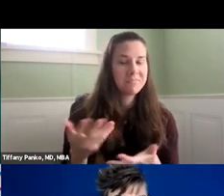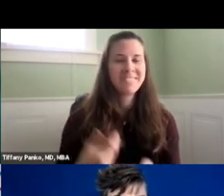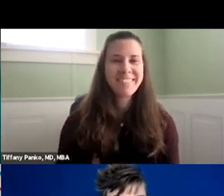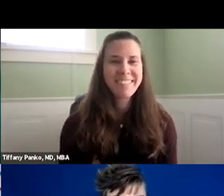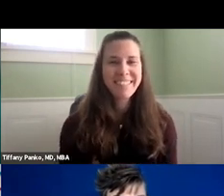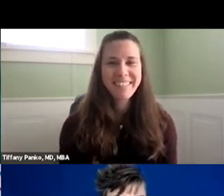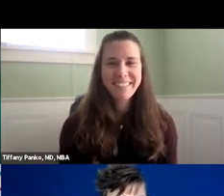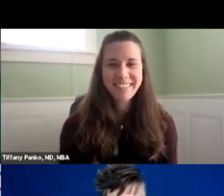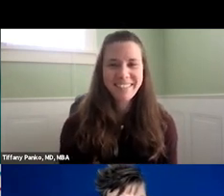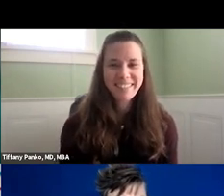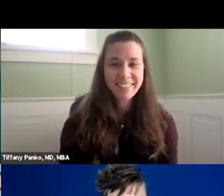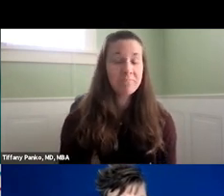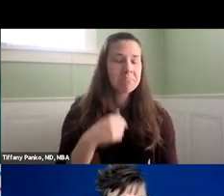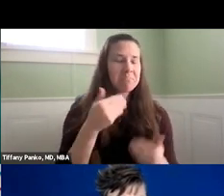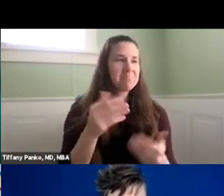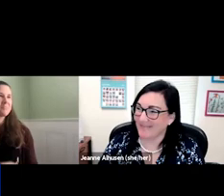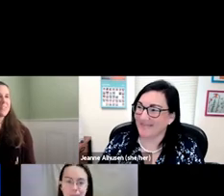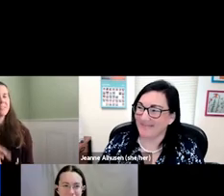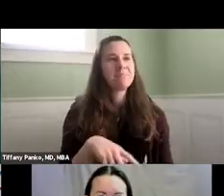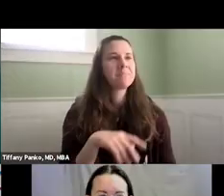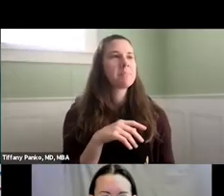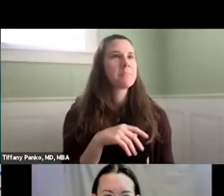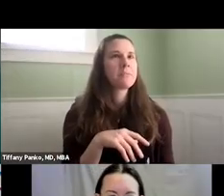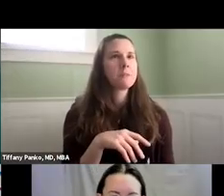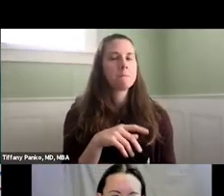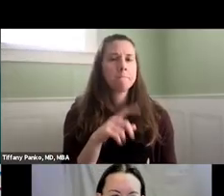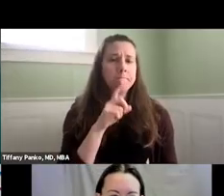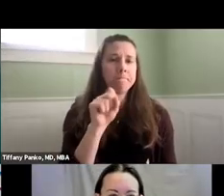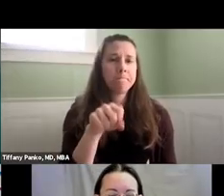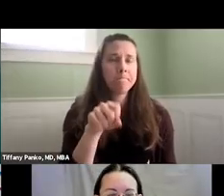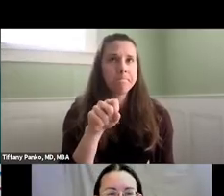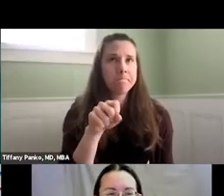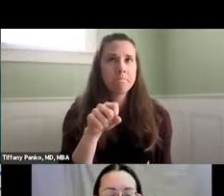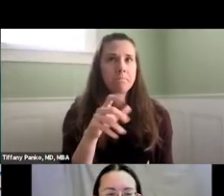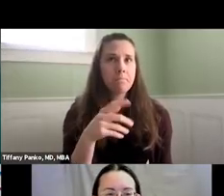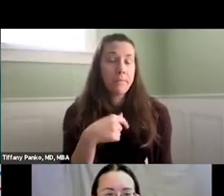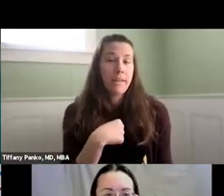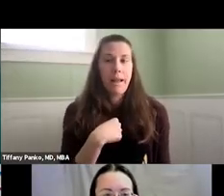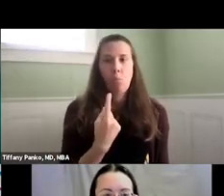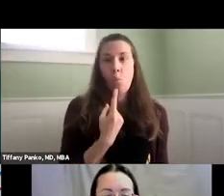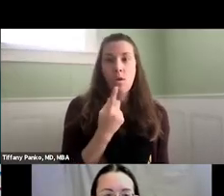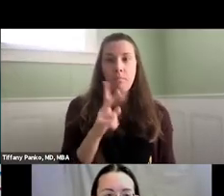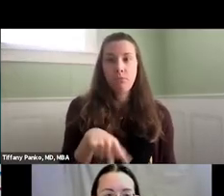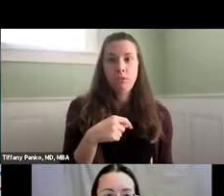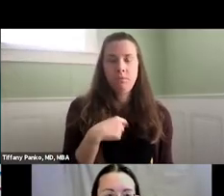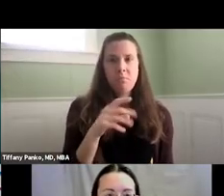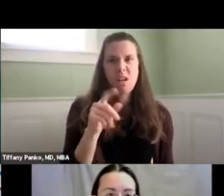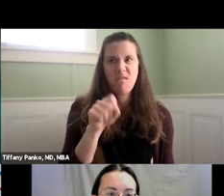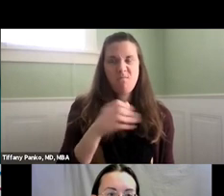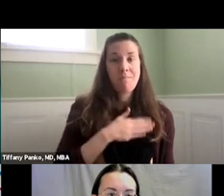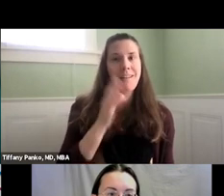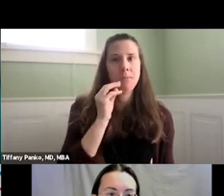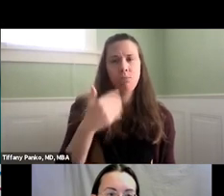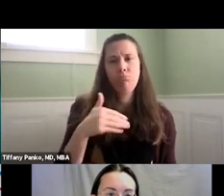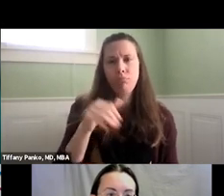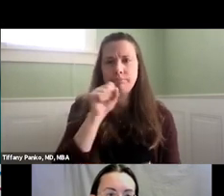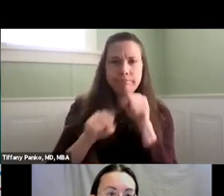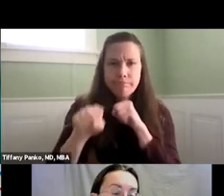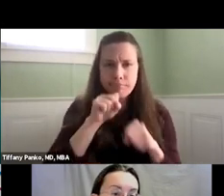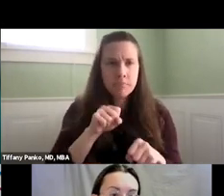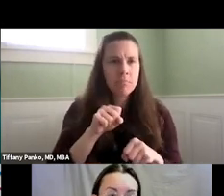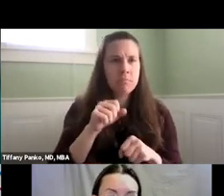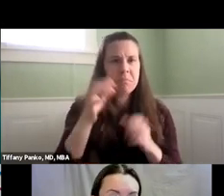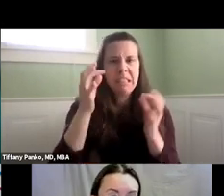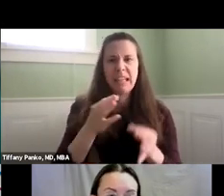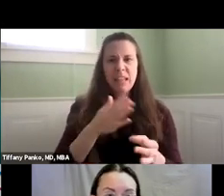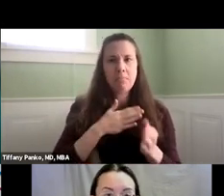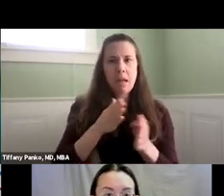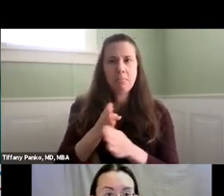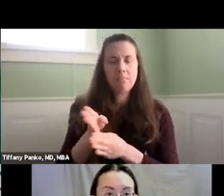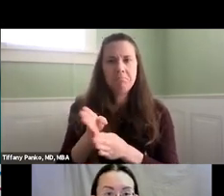[DR. TIFFANY PANKO:] Ok, sure absolutely. I am just one person, but I can share that